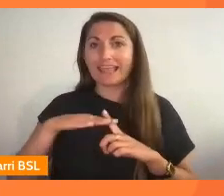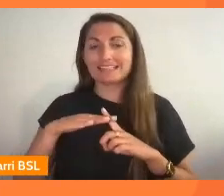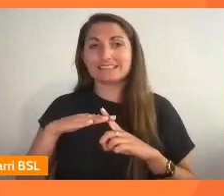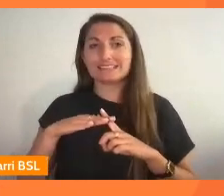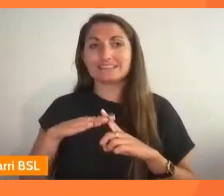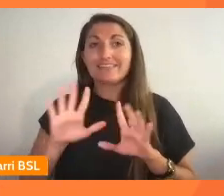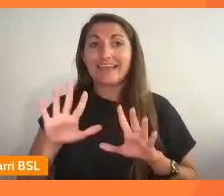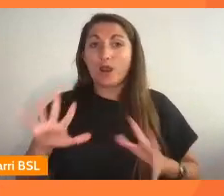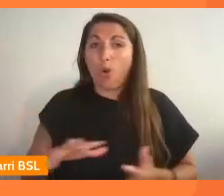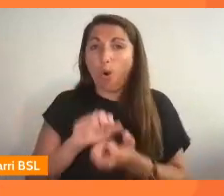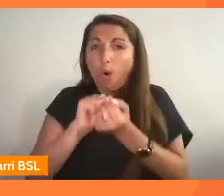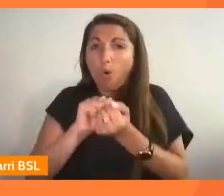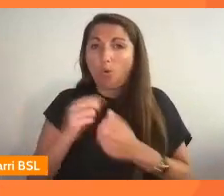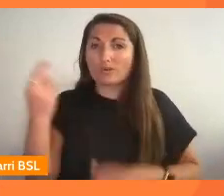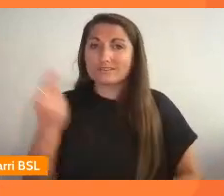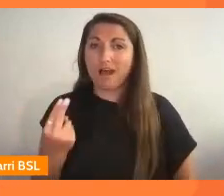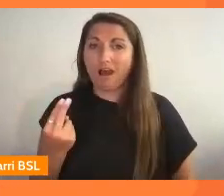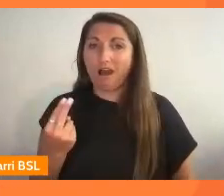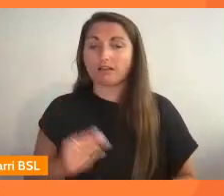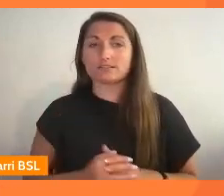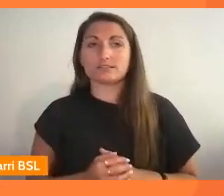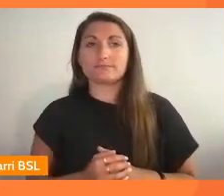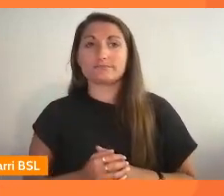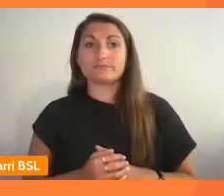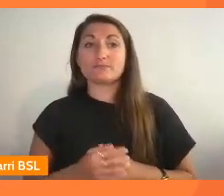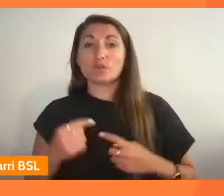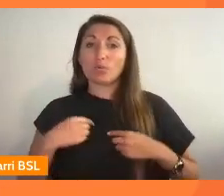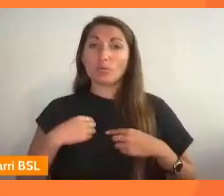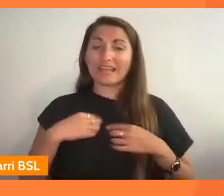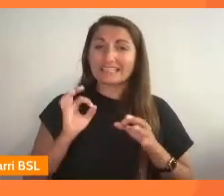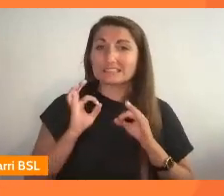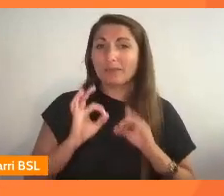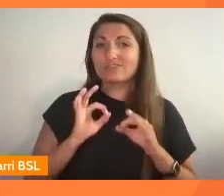And so though we specialise in live arts we want to make sure